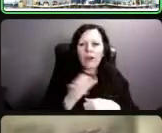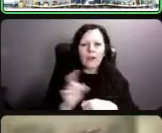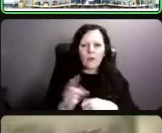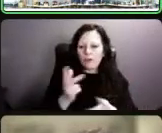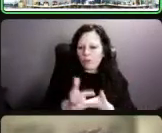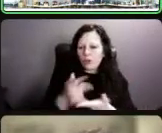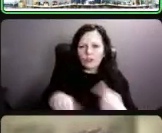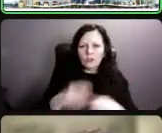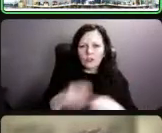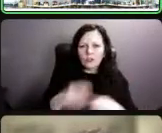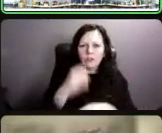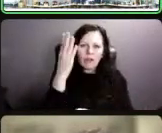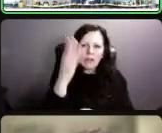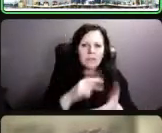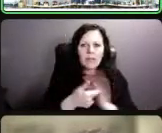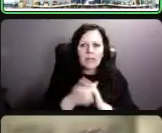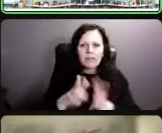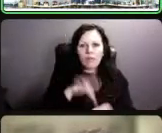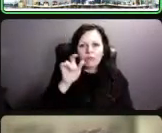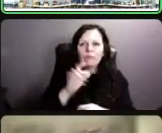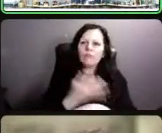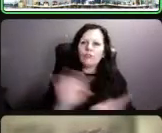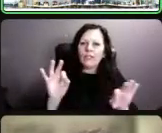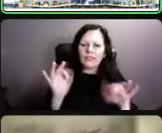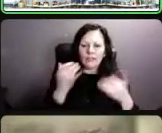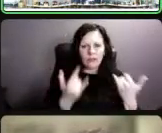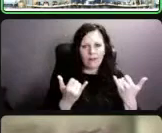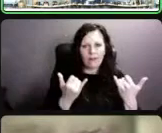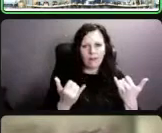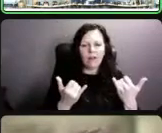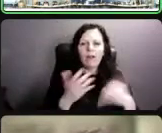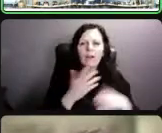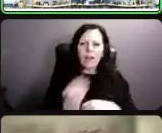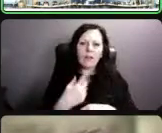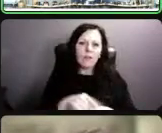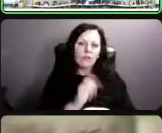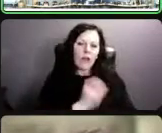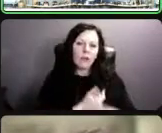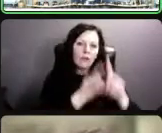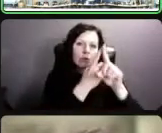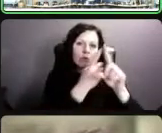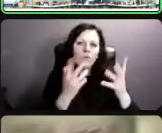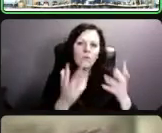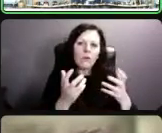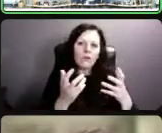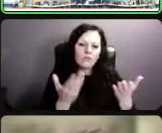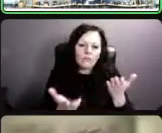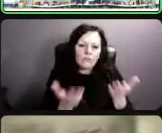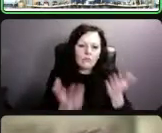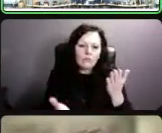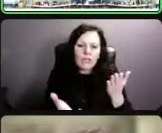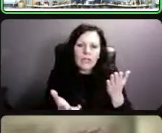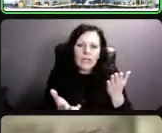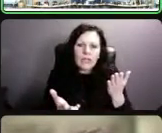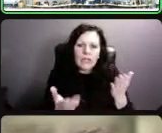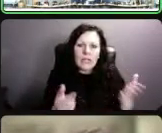THEY'RE HERE OR USING OUR SIDEWALKS OR OUR STREETS OR ANY OF THOSE THINGS THE PARK ON